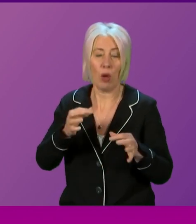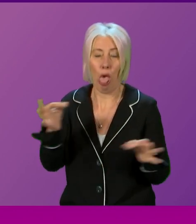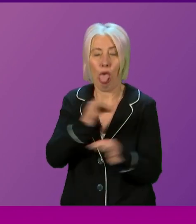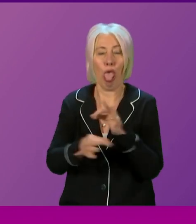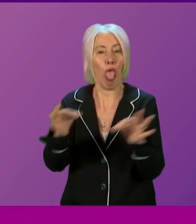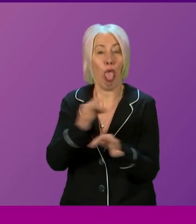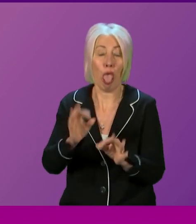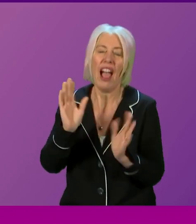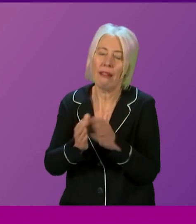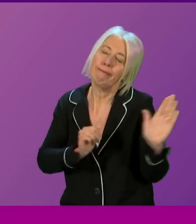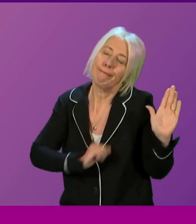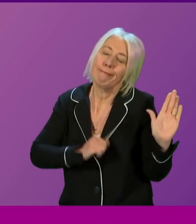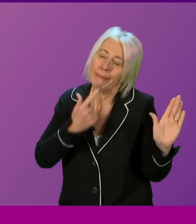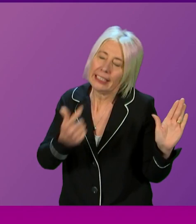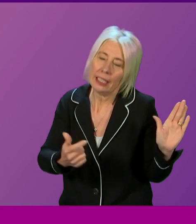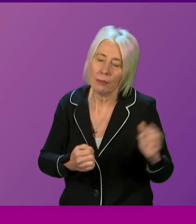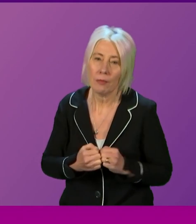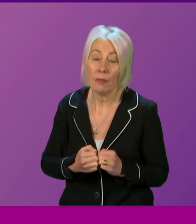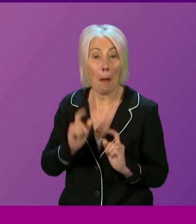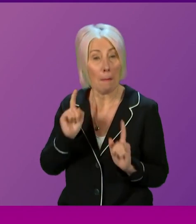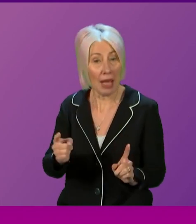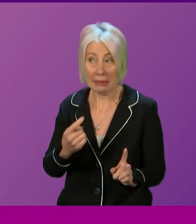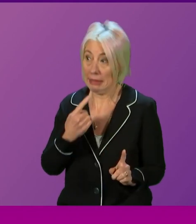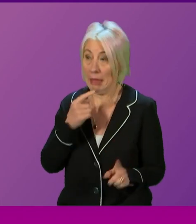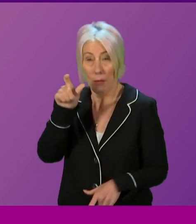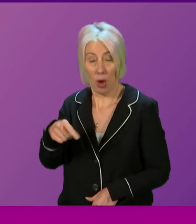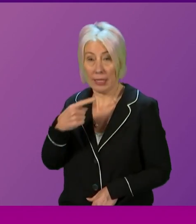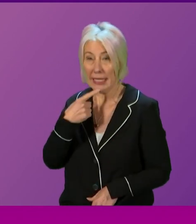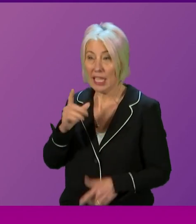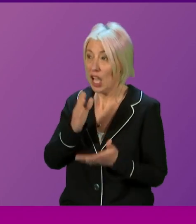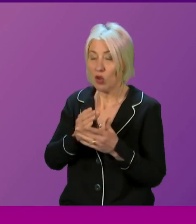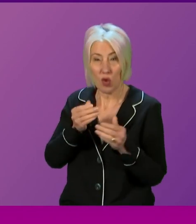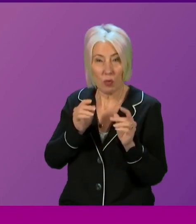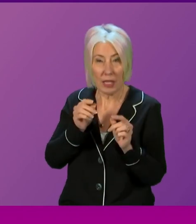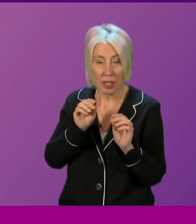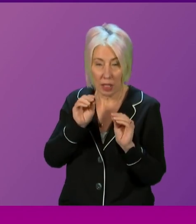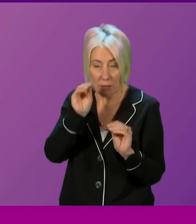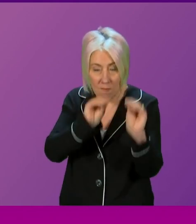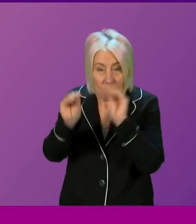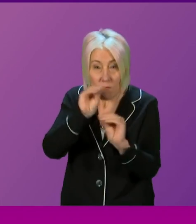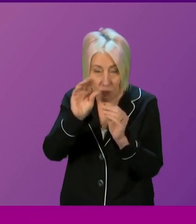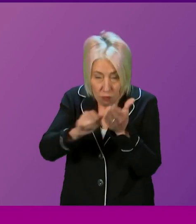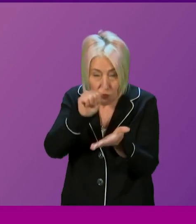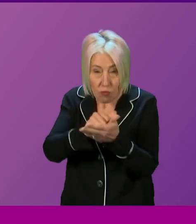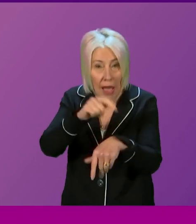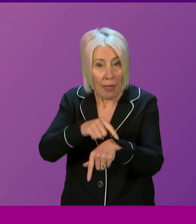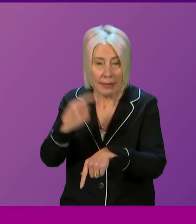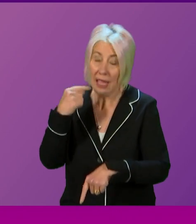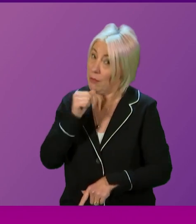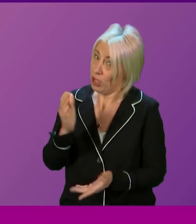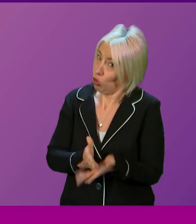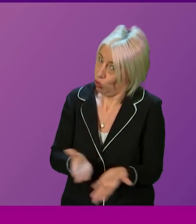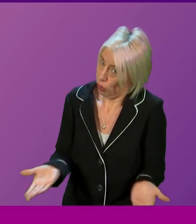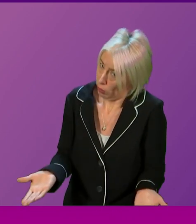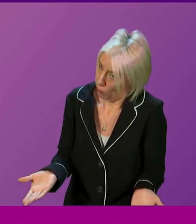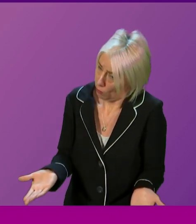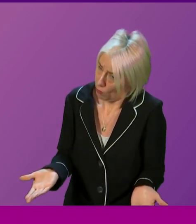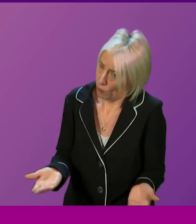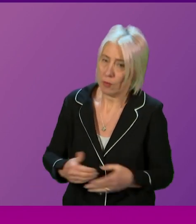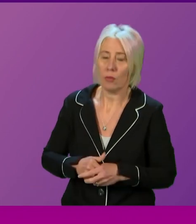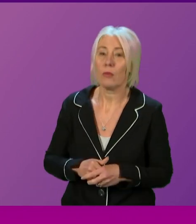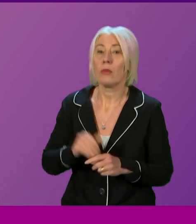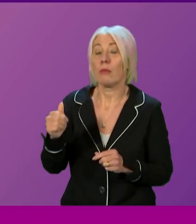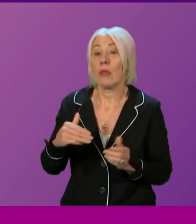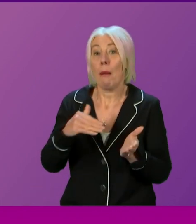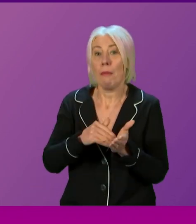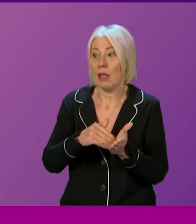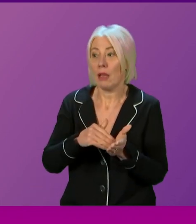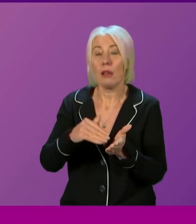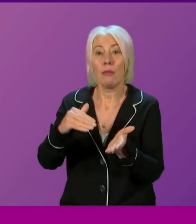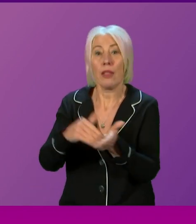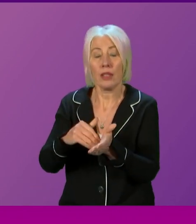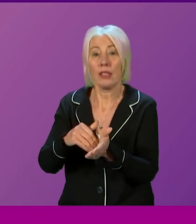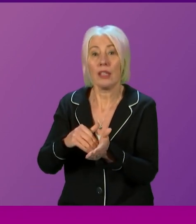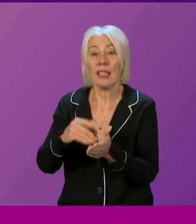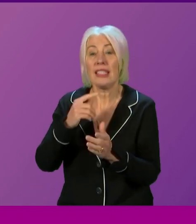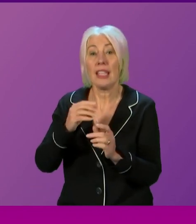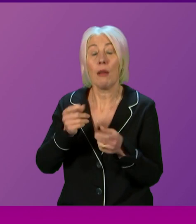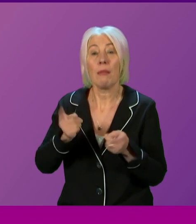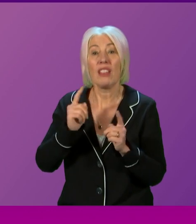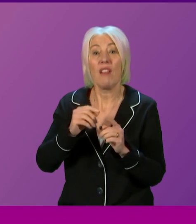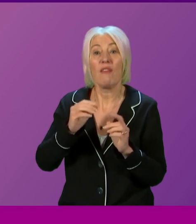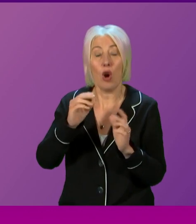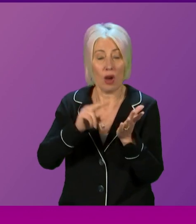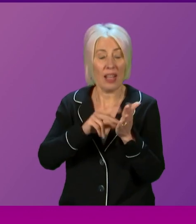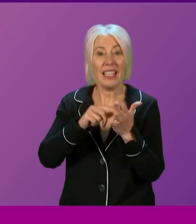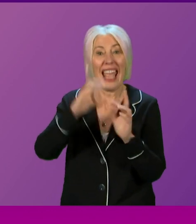The First Minister’s spokespeople still insist that the